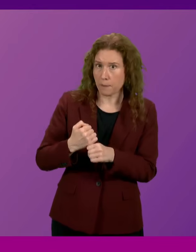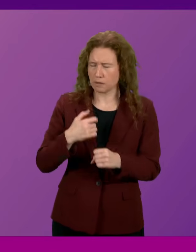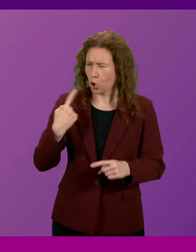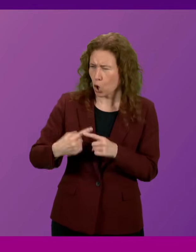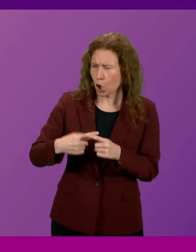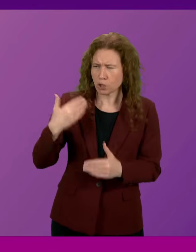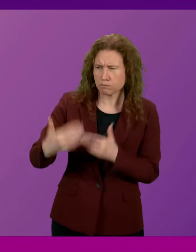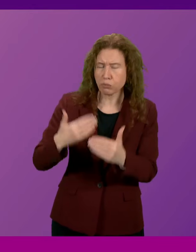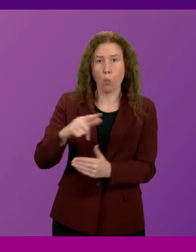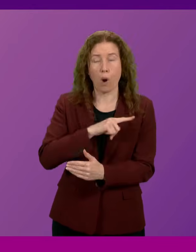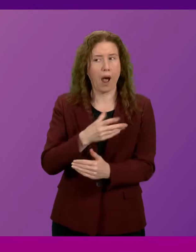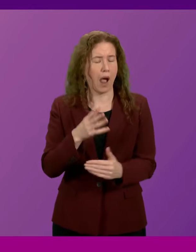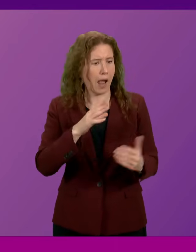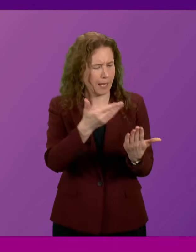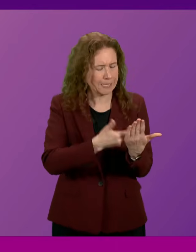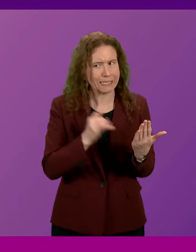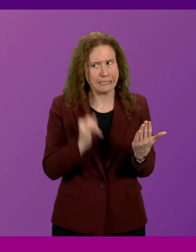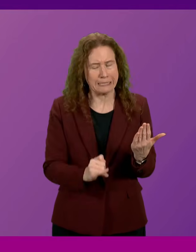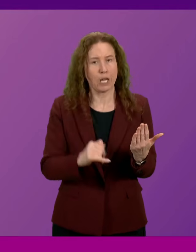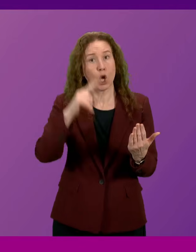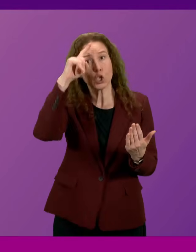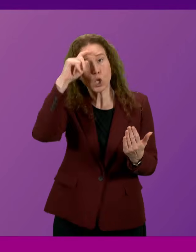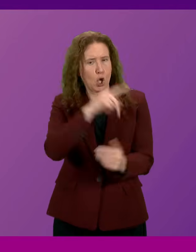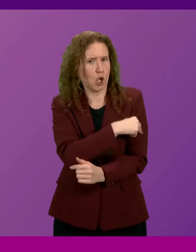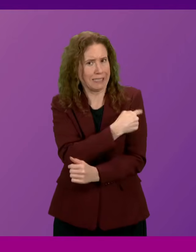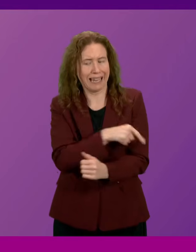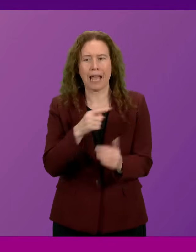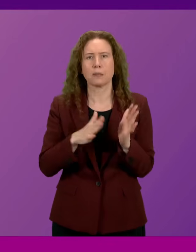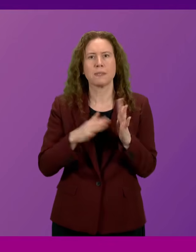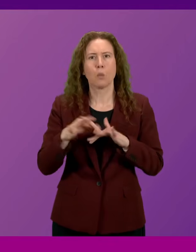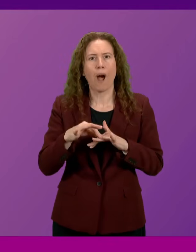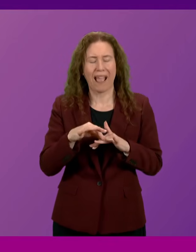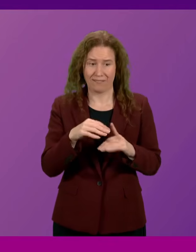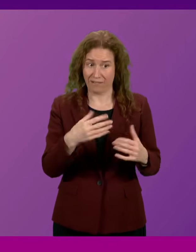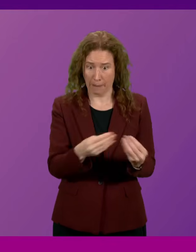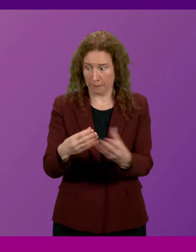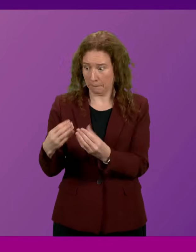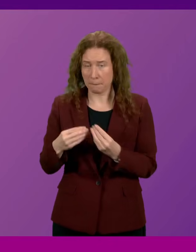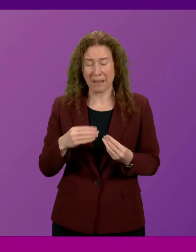reports that nursing and midwifery vacancies have risen by 60 per cent in six months.